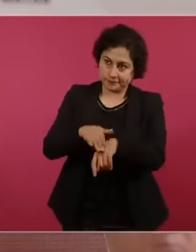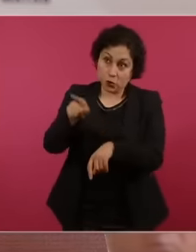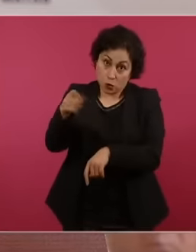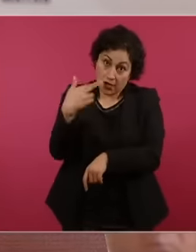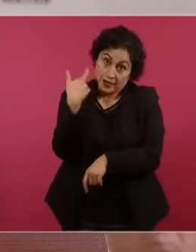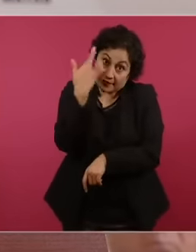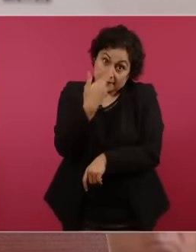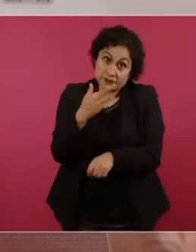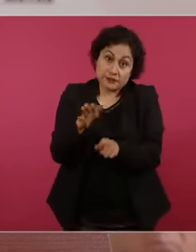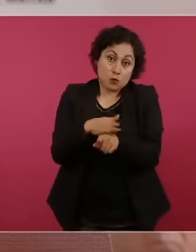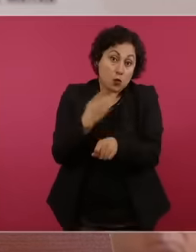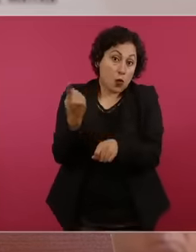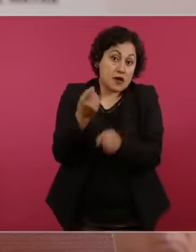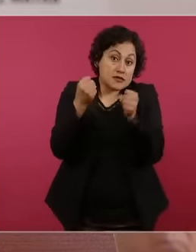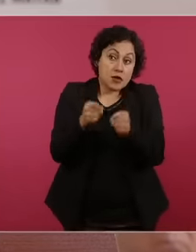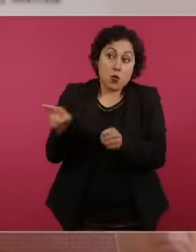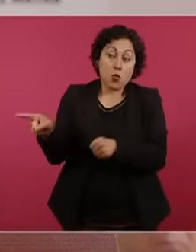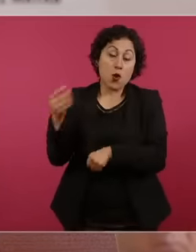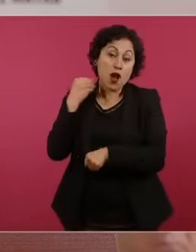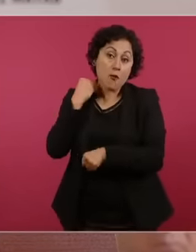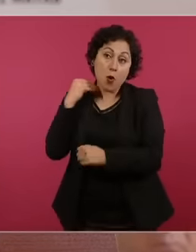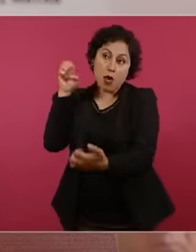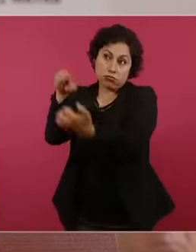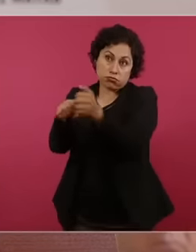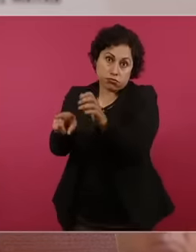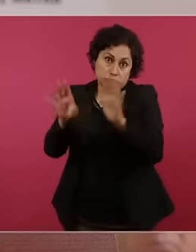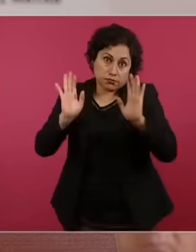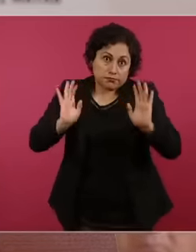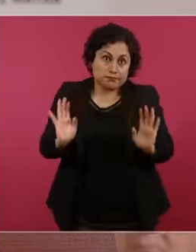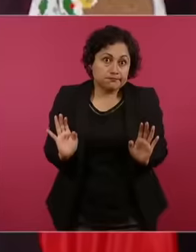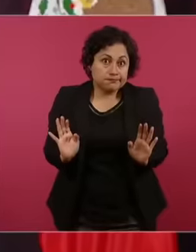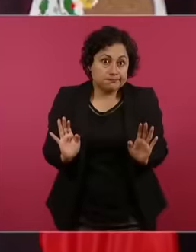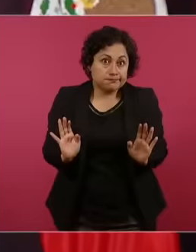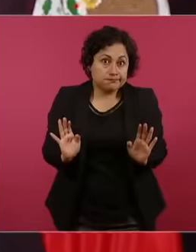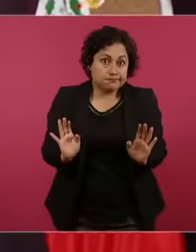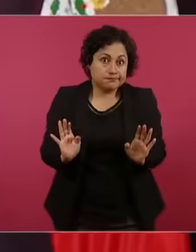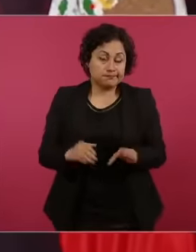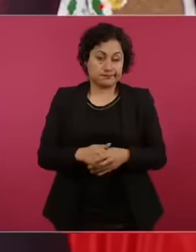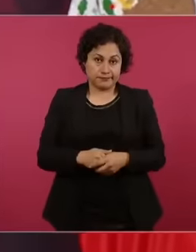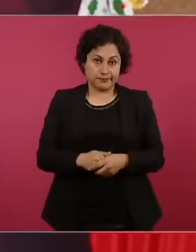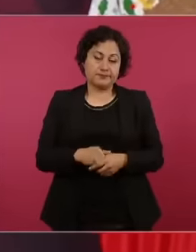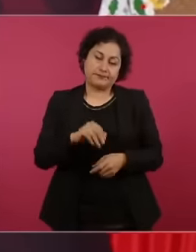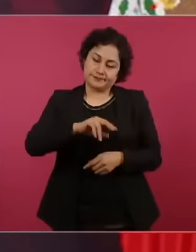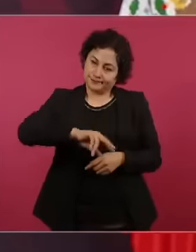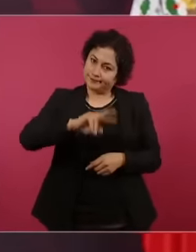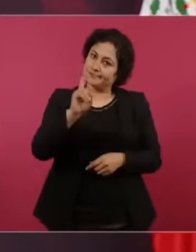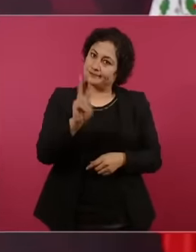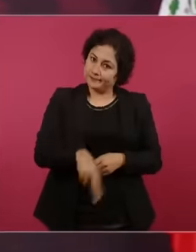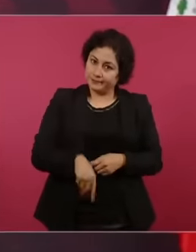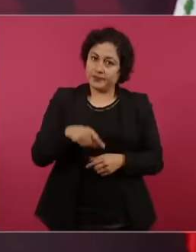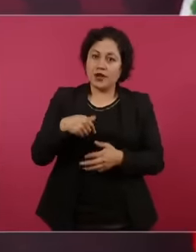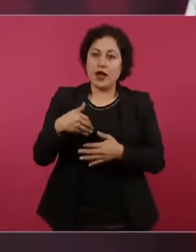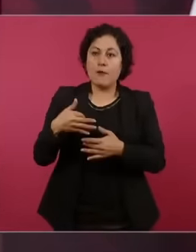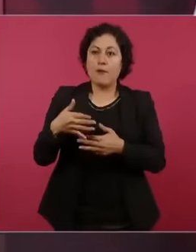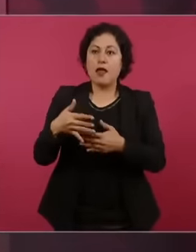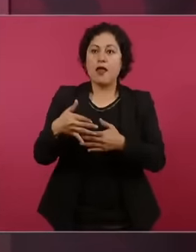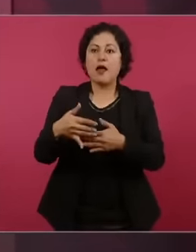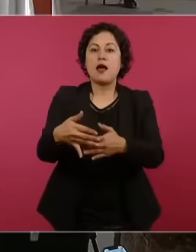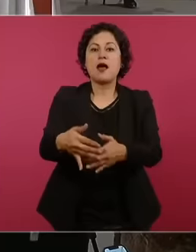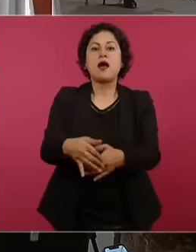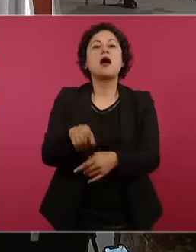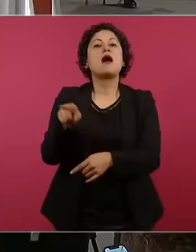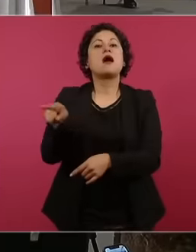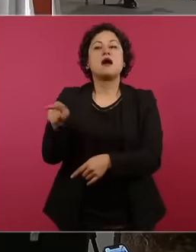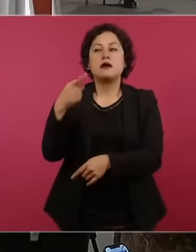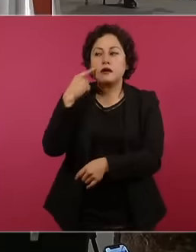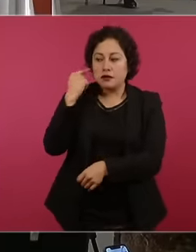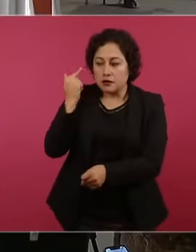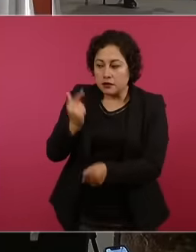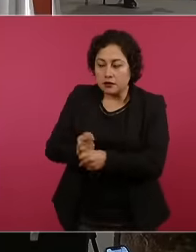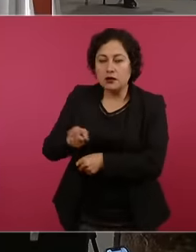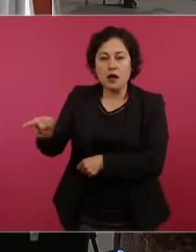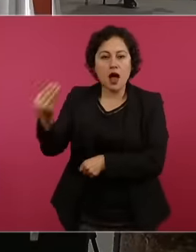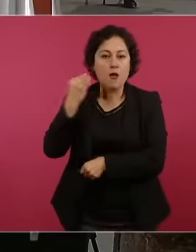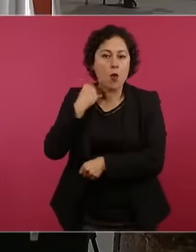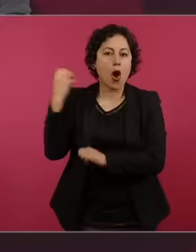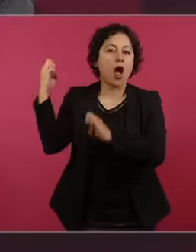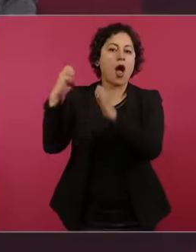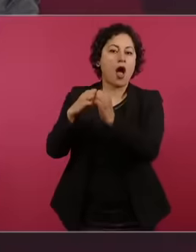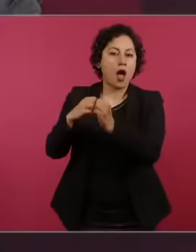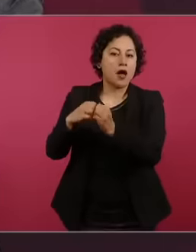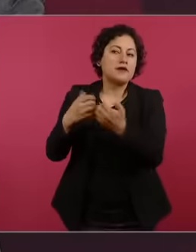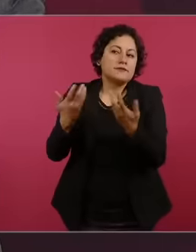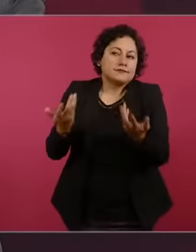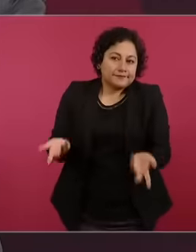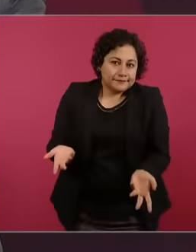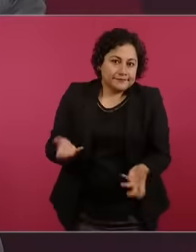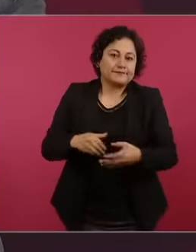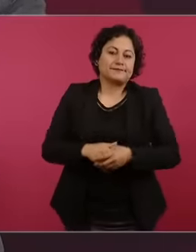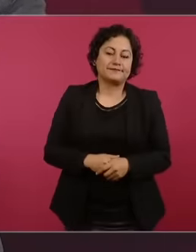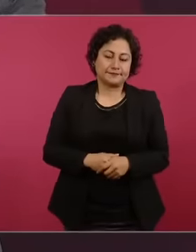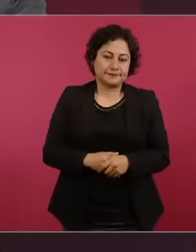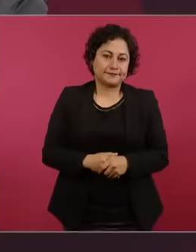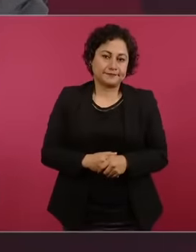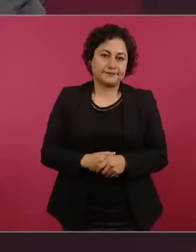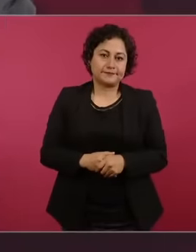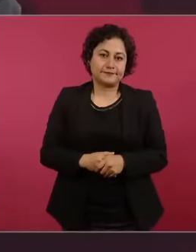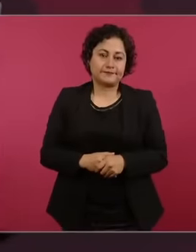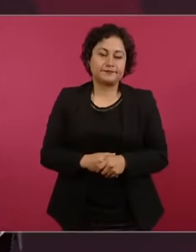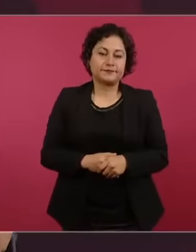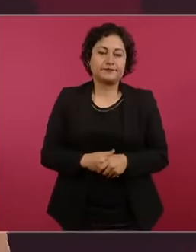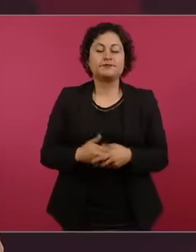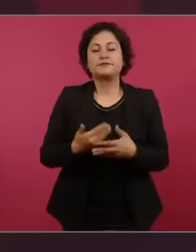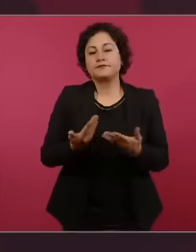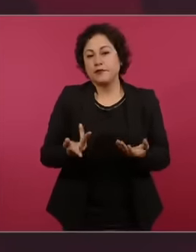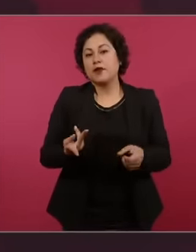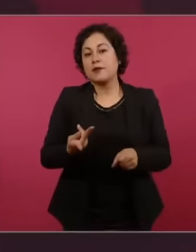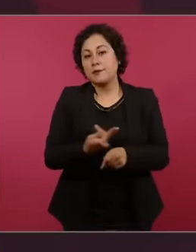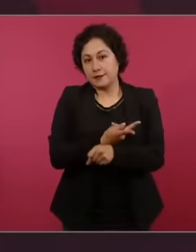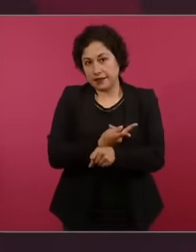deceiving you. And so it was, they were not telling you the truth, so eh, the advice is sometimes